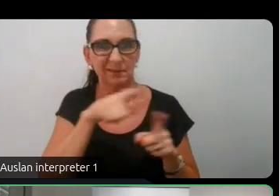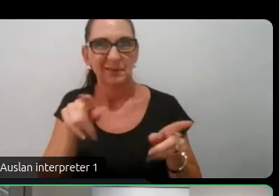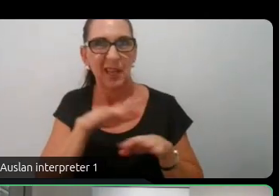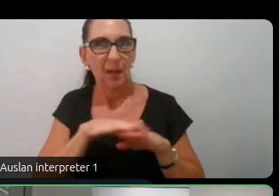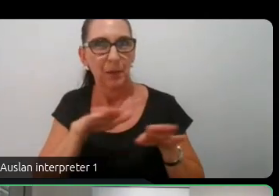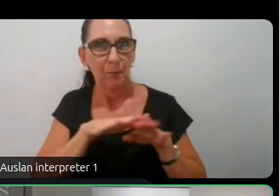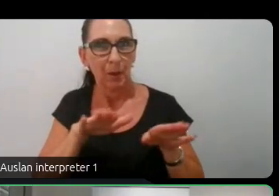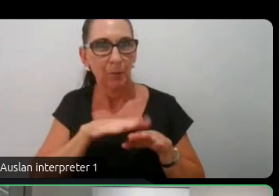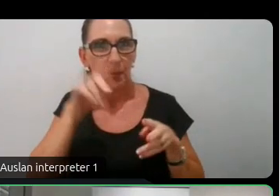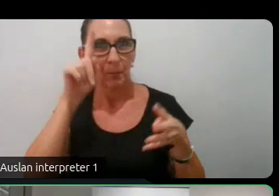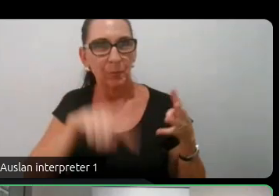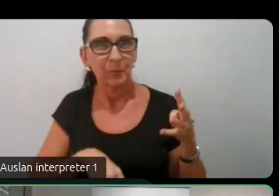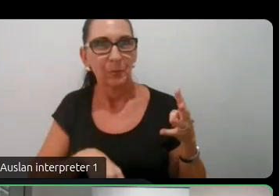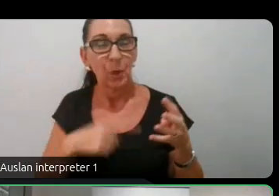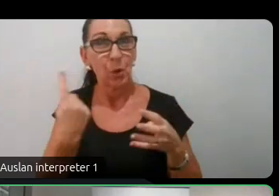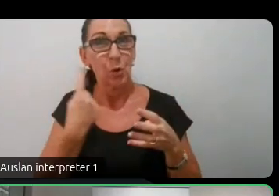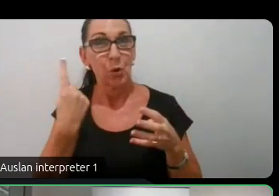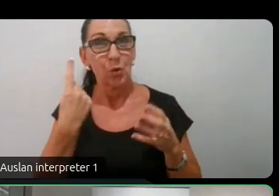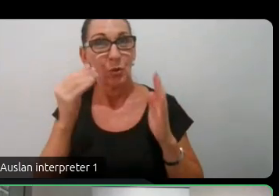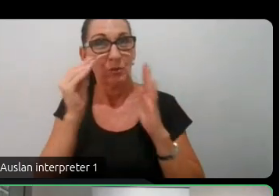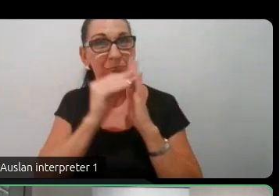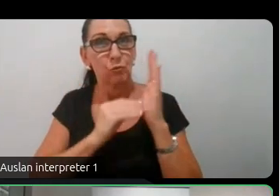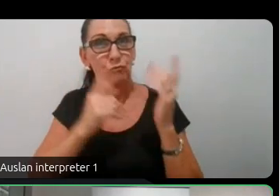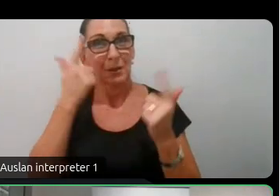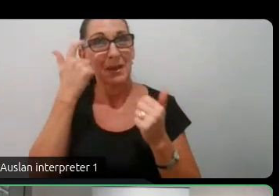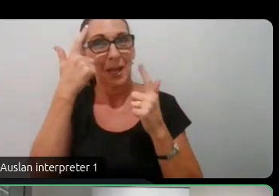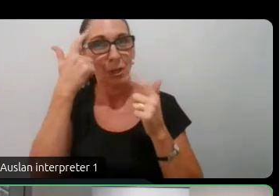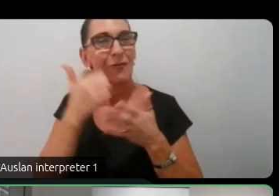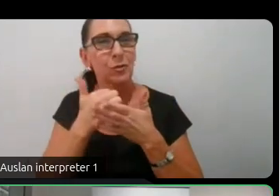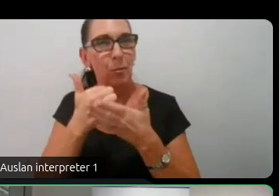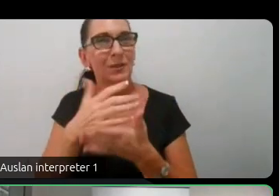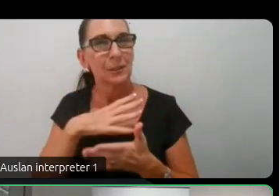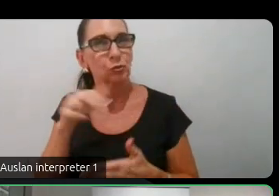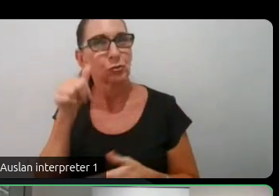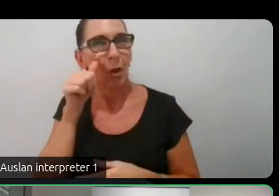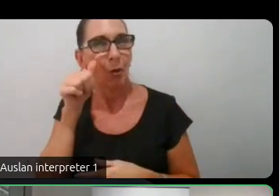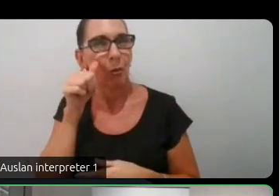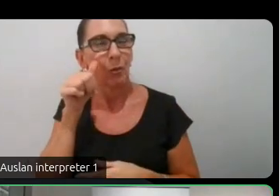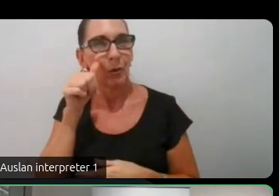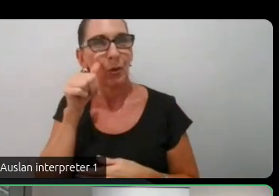people who are providing recommendations for supports. Um, I often see a bit of confusion and